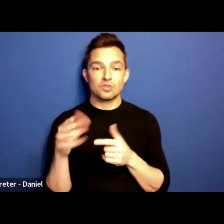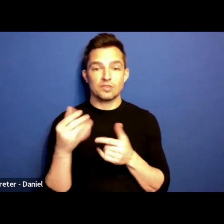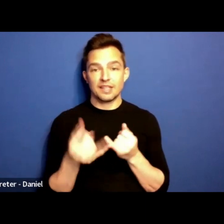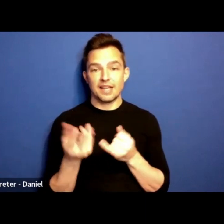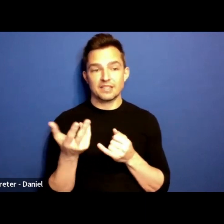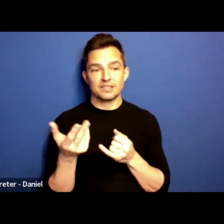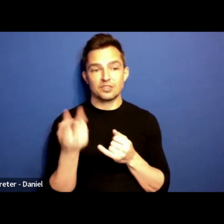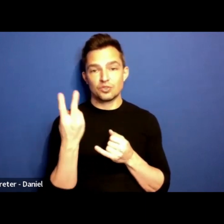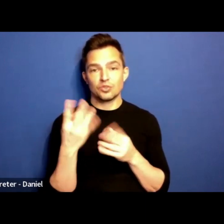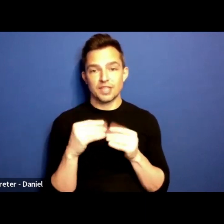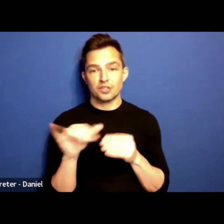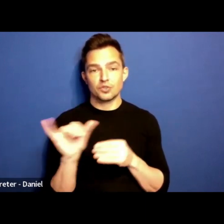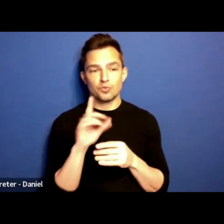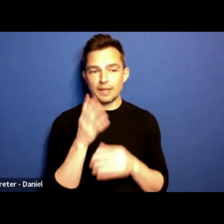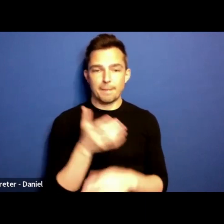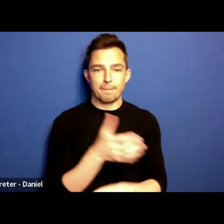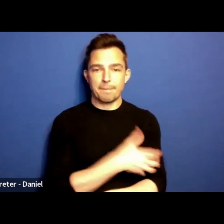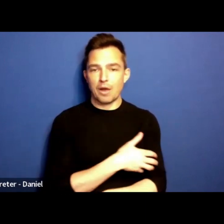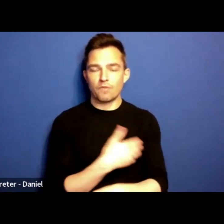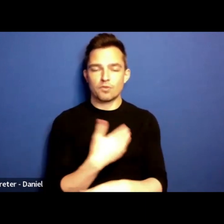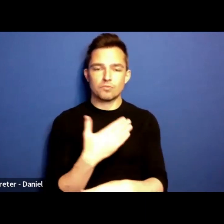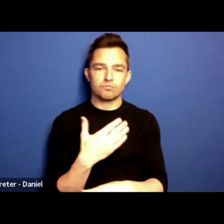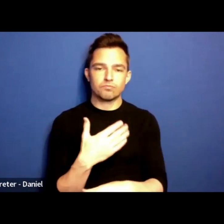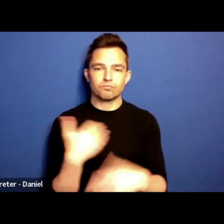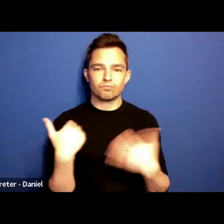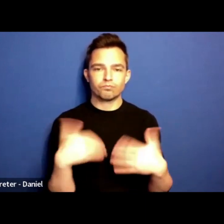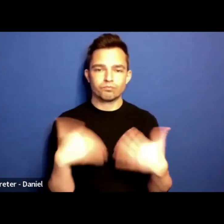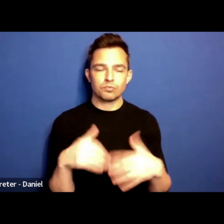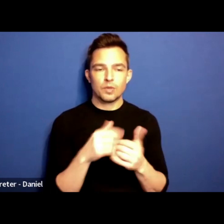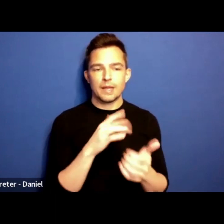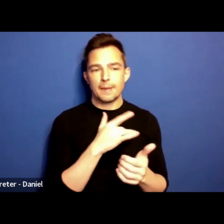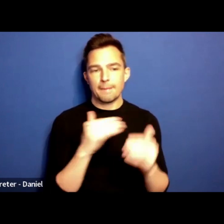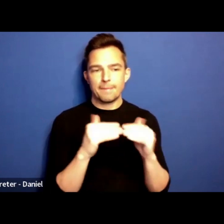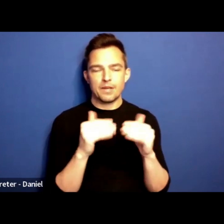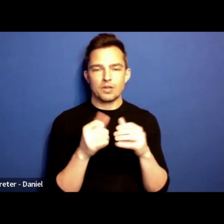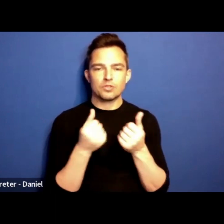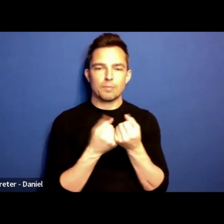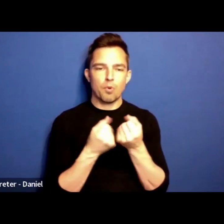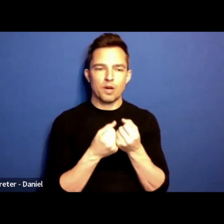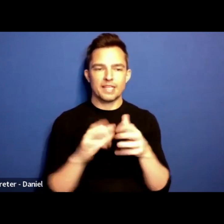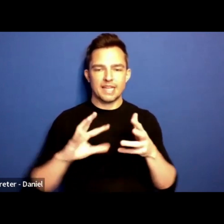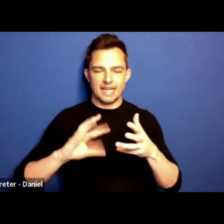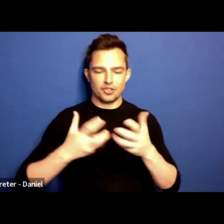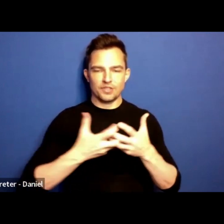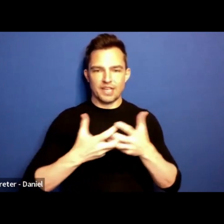intersectionality. So before everybody jumps off, I want you all to hang tight, because Terry